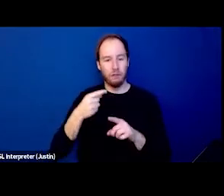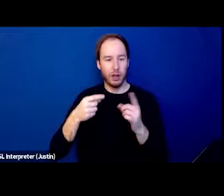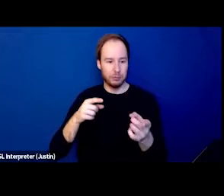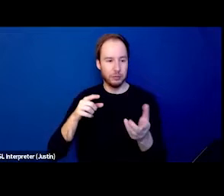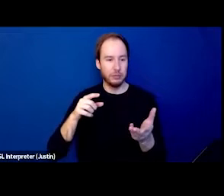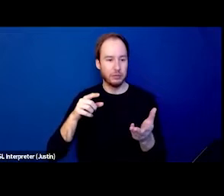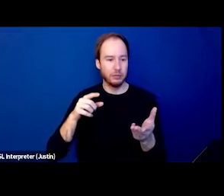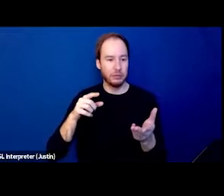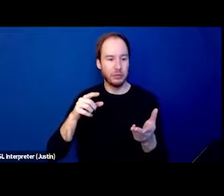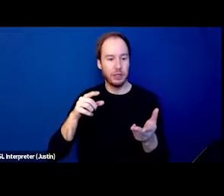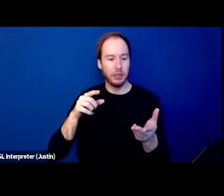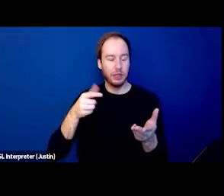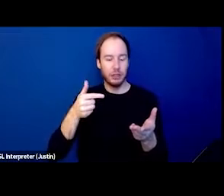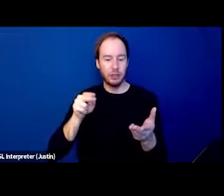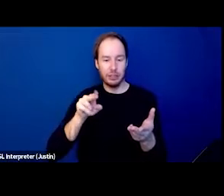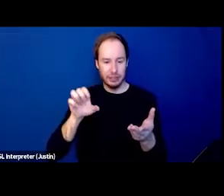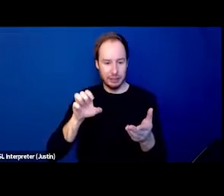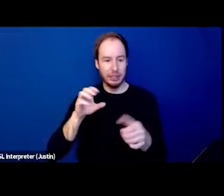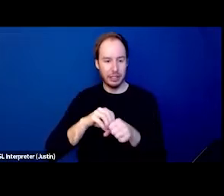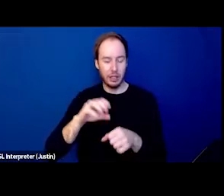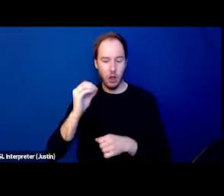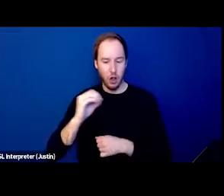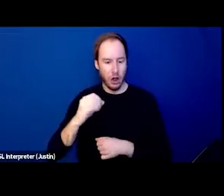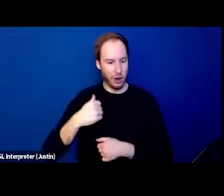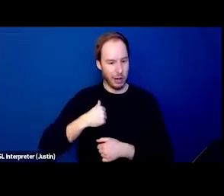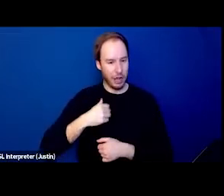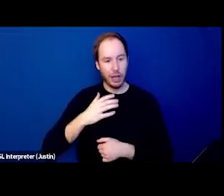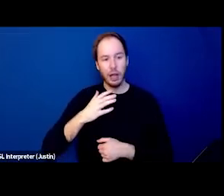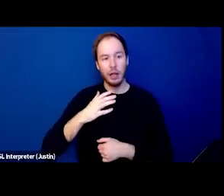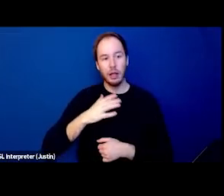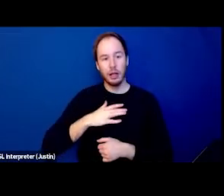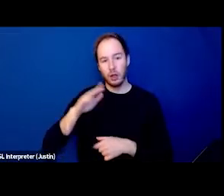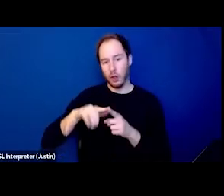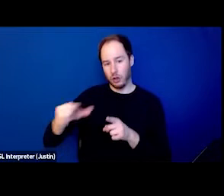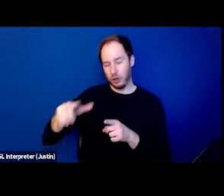in Ontario, Canada. And my dad is, and that is on my mom's side, Bear clan